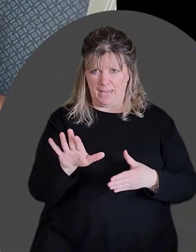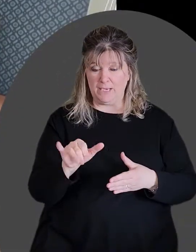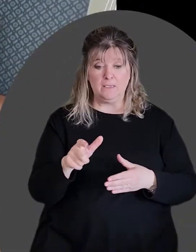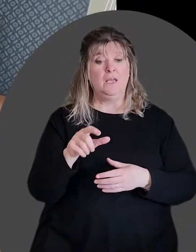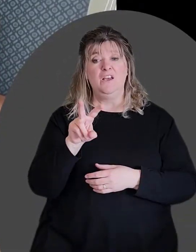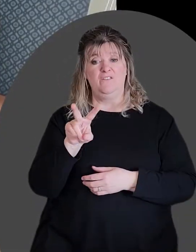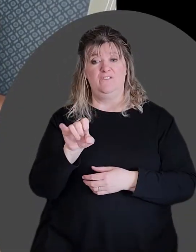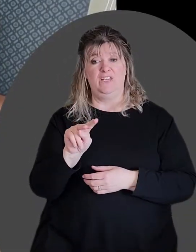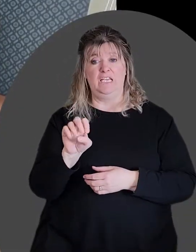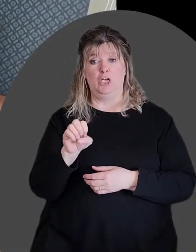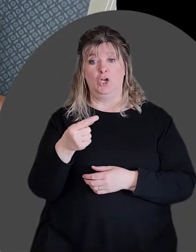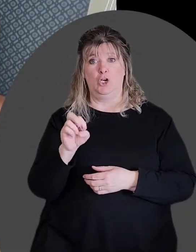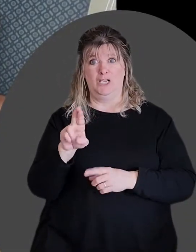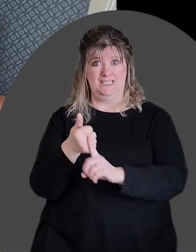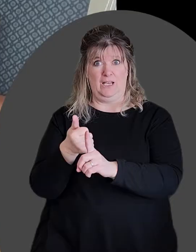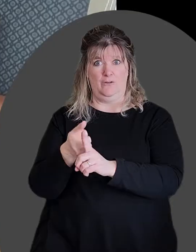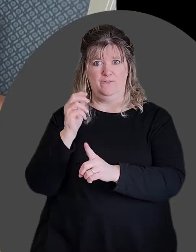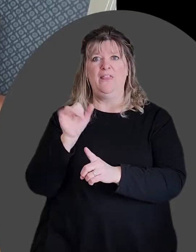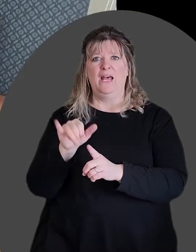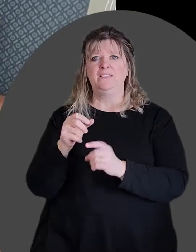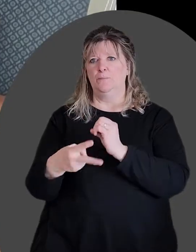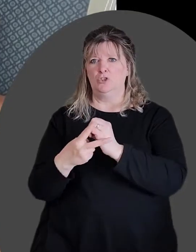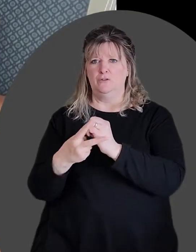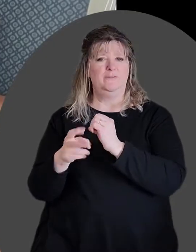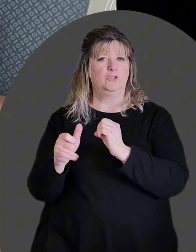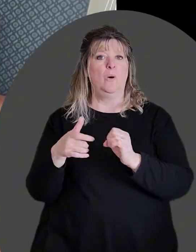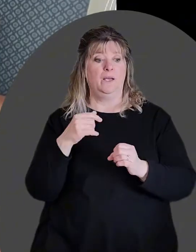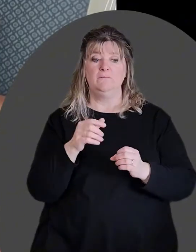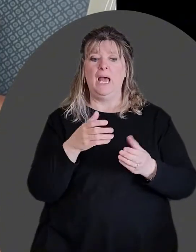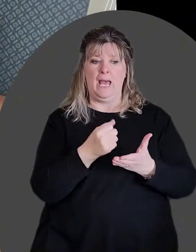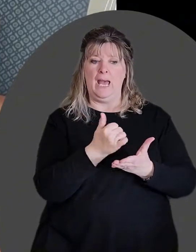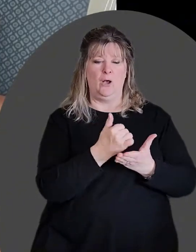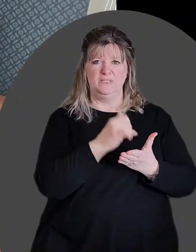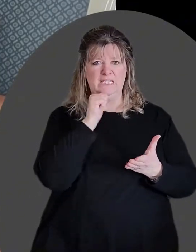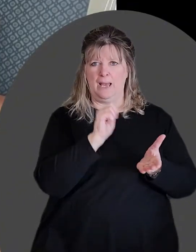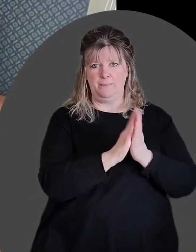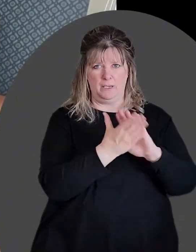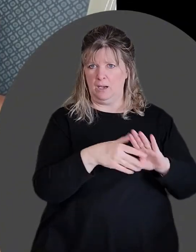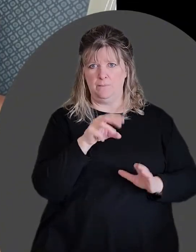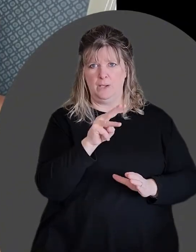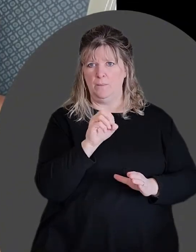will help these to not get moldy I'm gonna put the cover on I'm gonna let these set on the counter